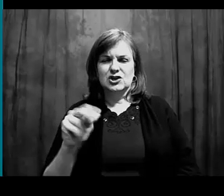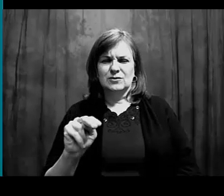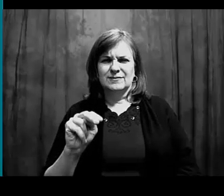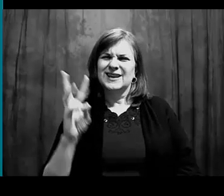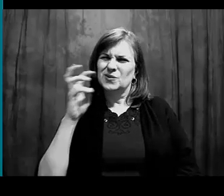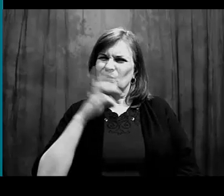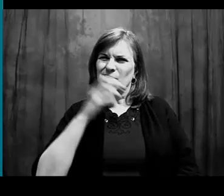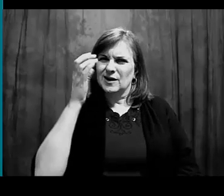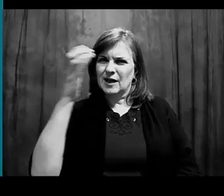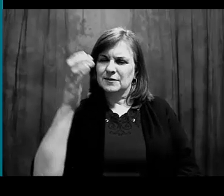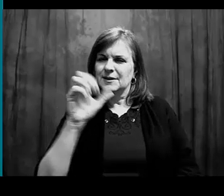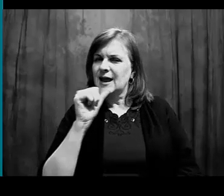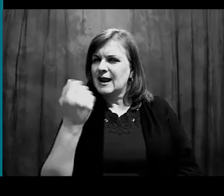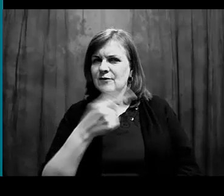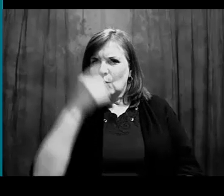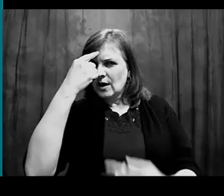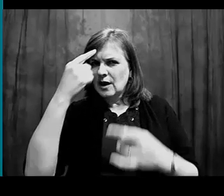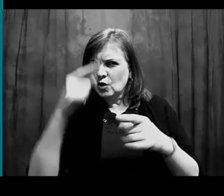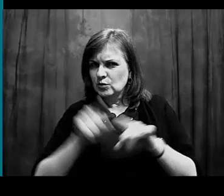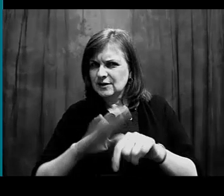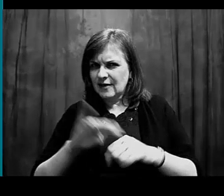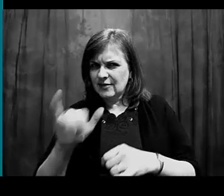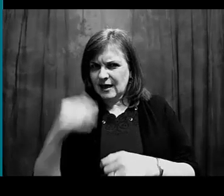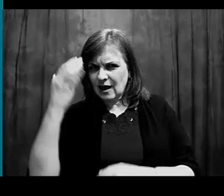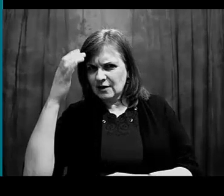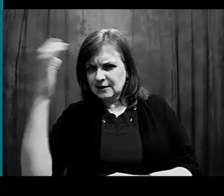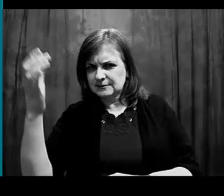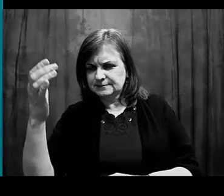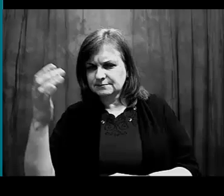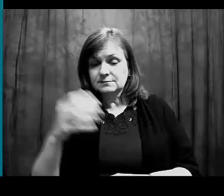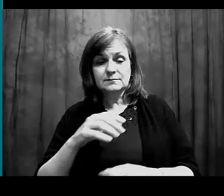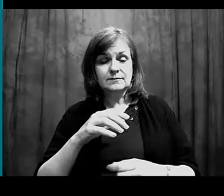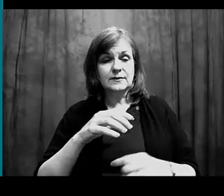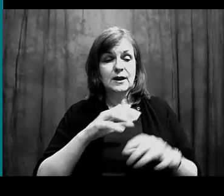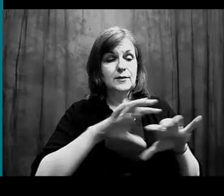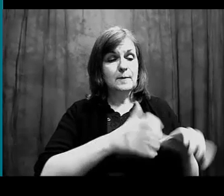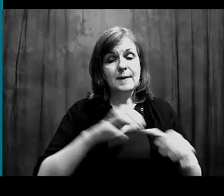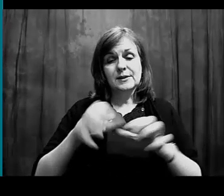is a weird one and we cant get all ecologists to actually agree on this one because the